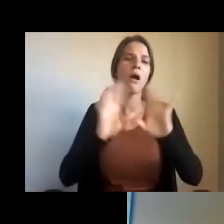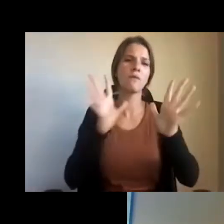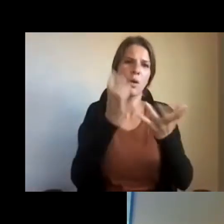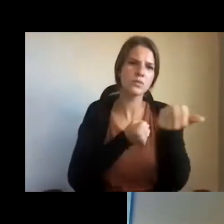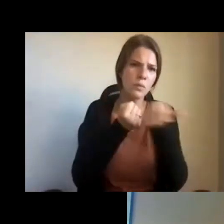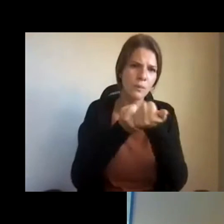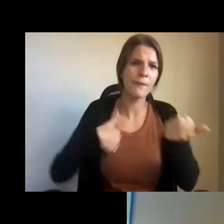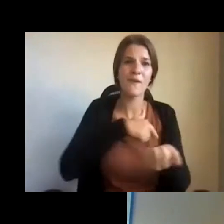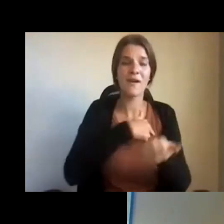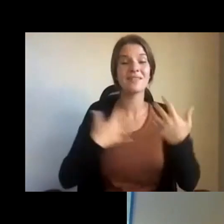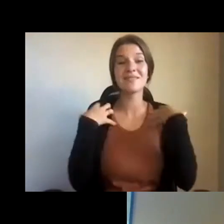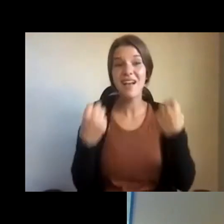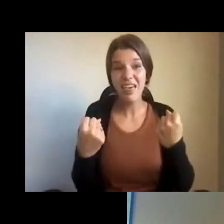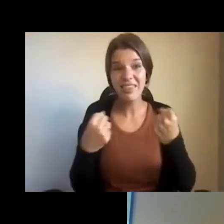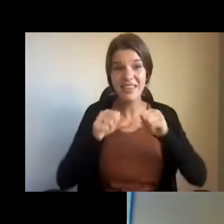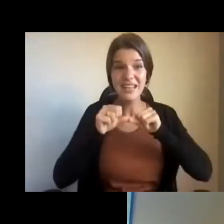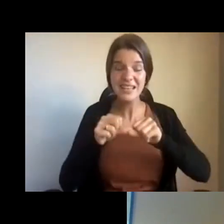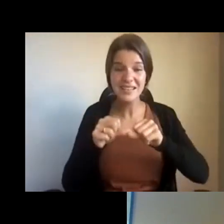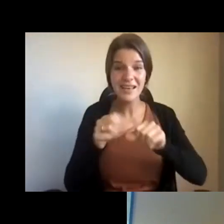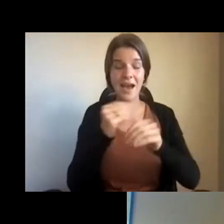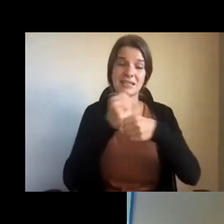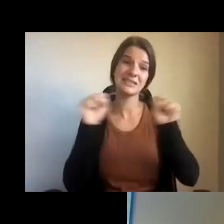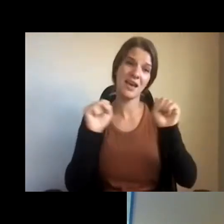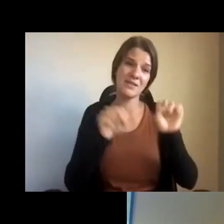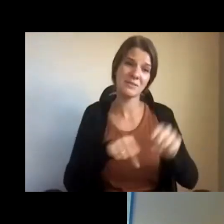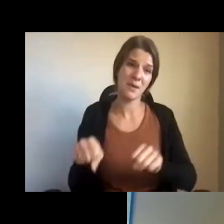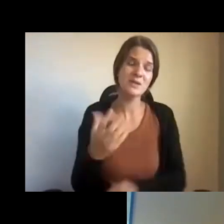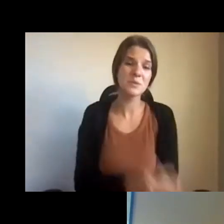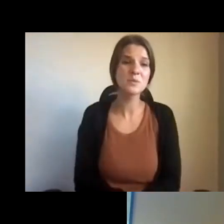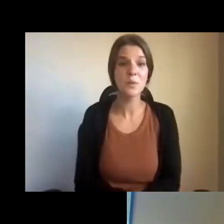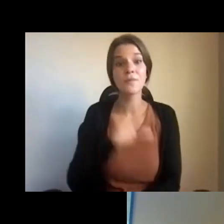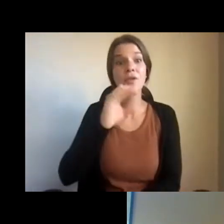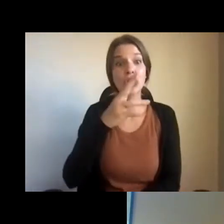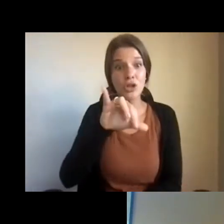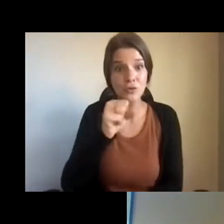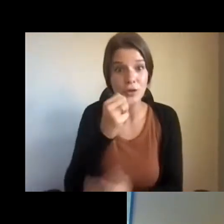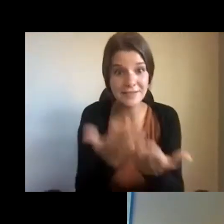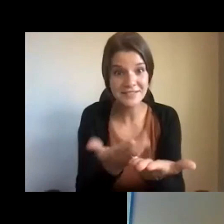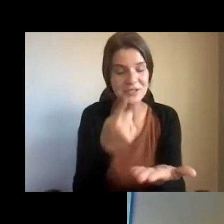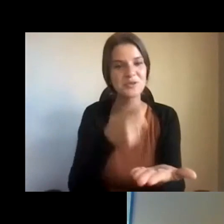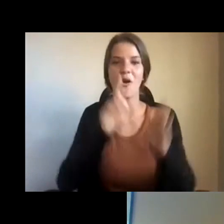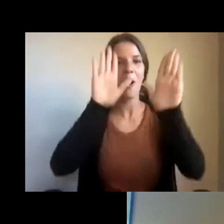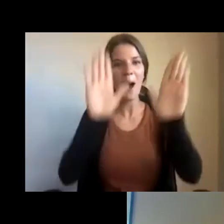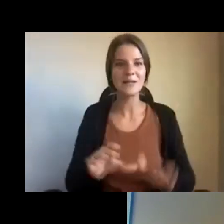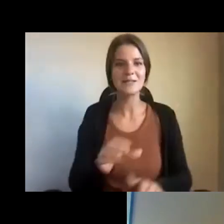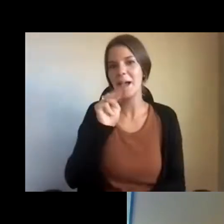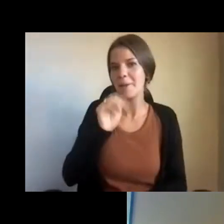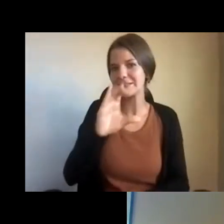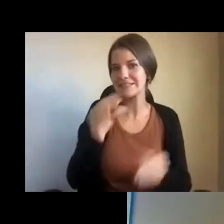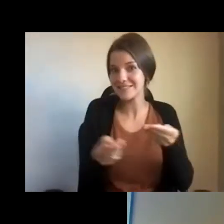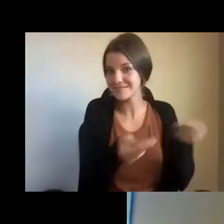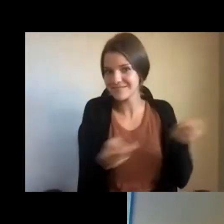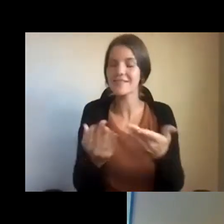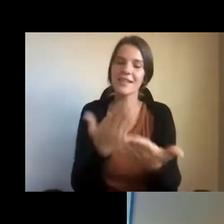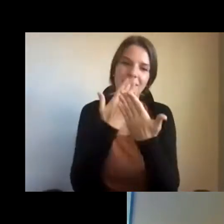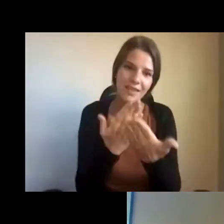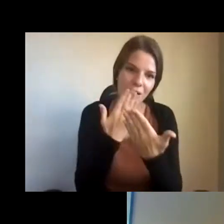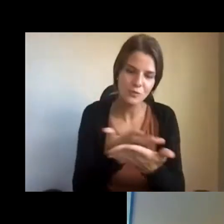healthy and safe as possible. So Chris, you're an awesome MC. Thank you so much for being our